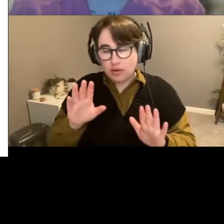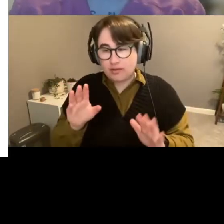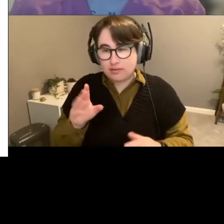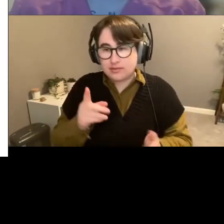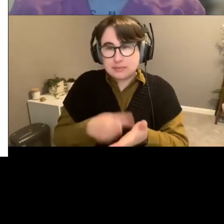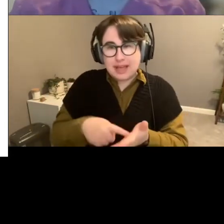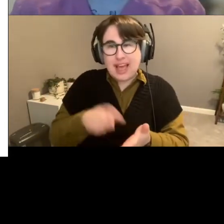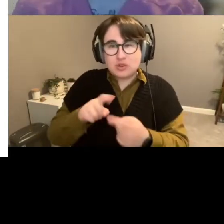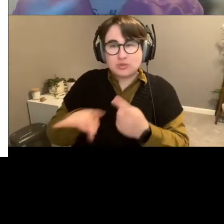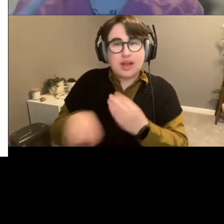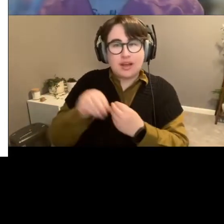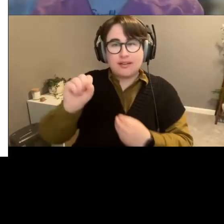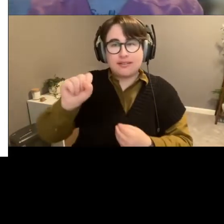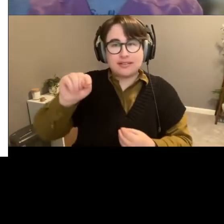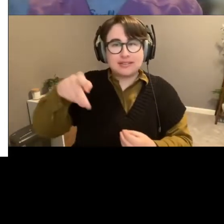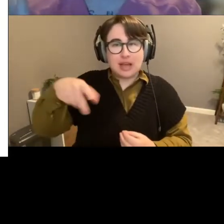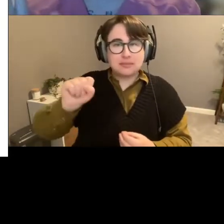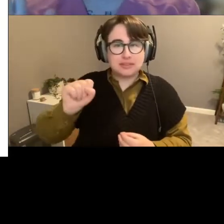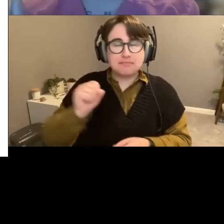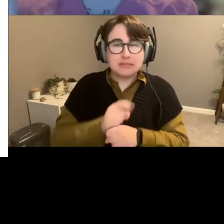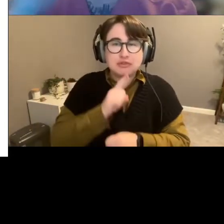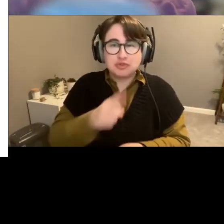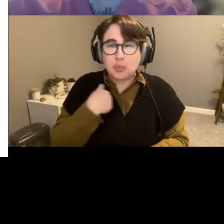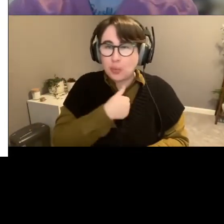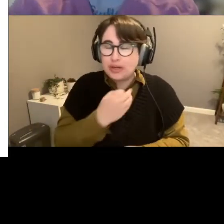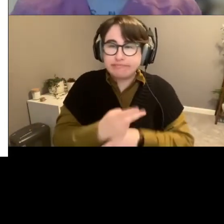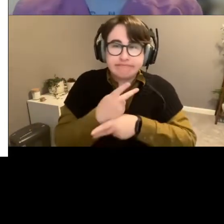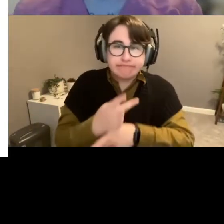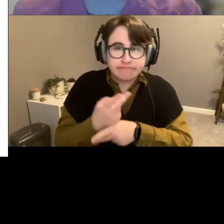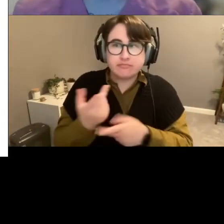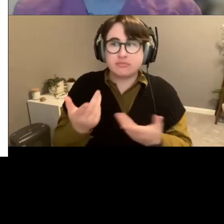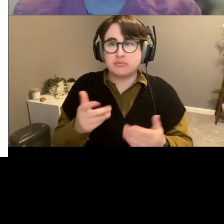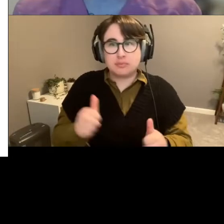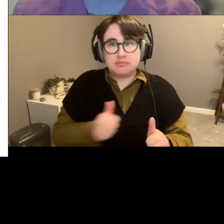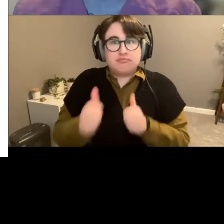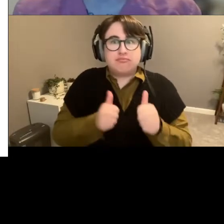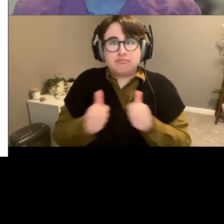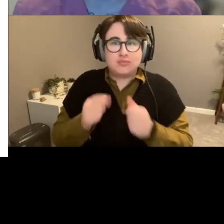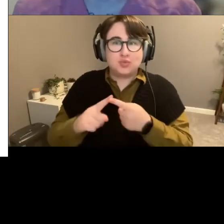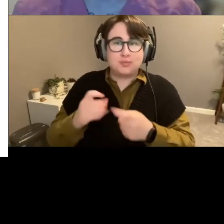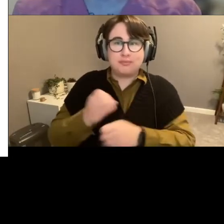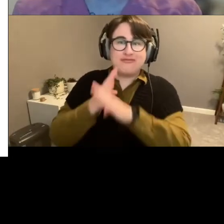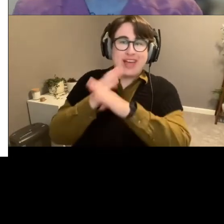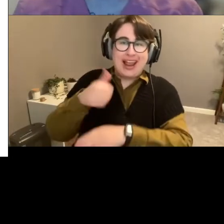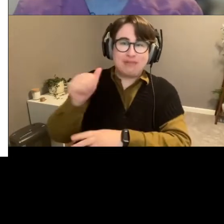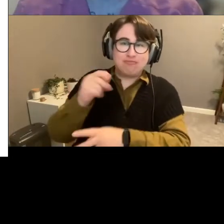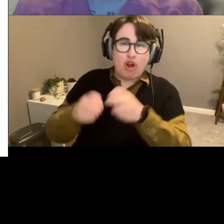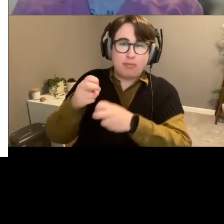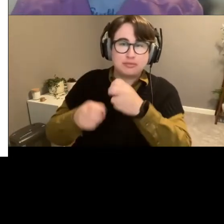to try to make sure that we're being proactive to prevent any problems on the backend.